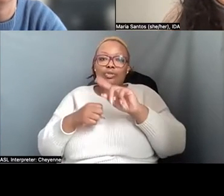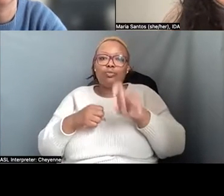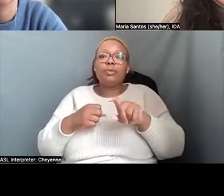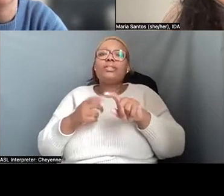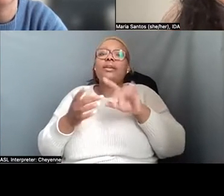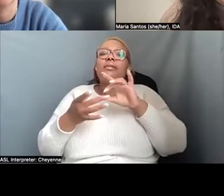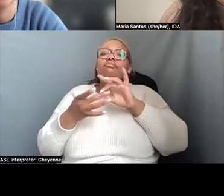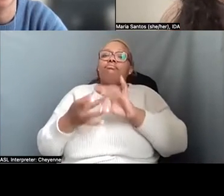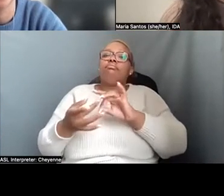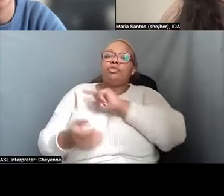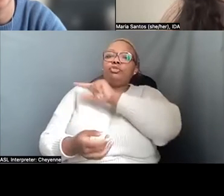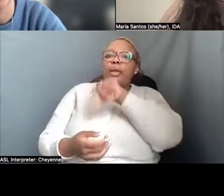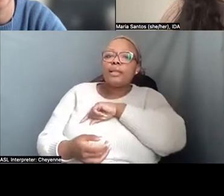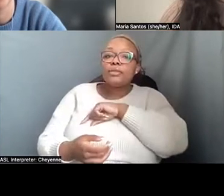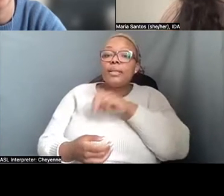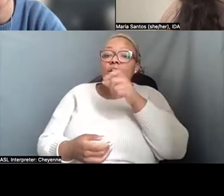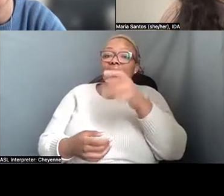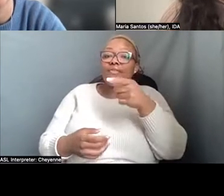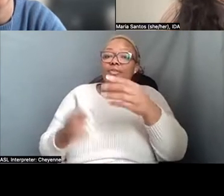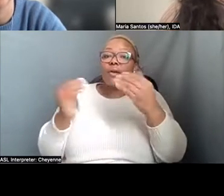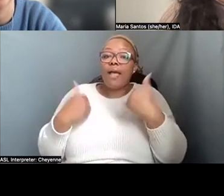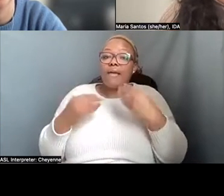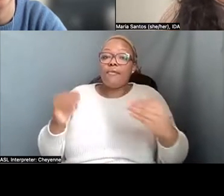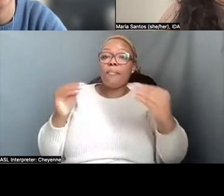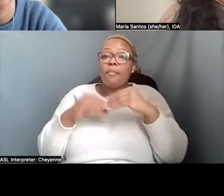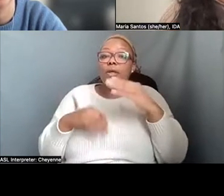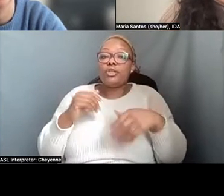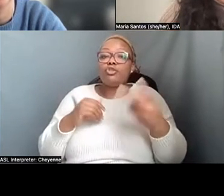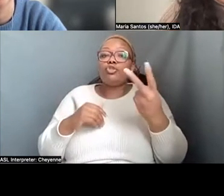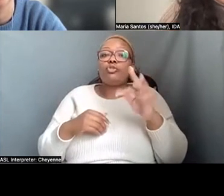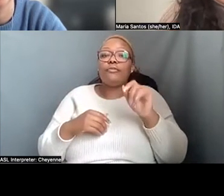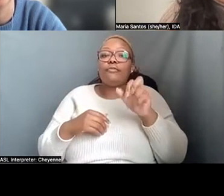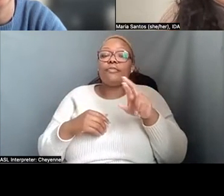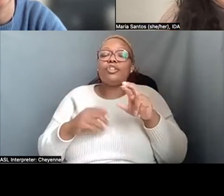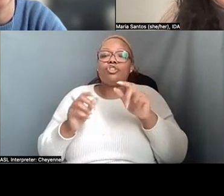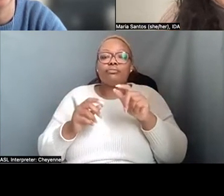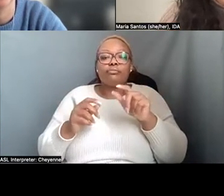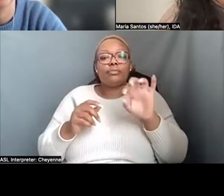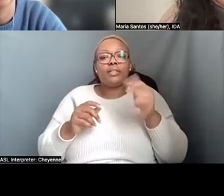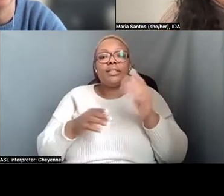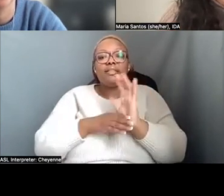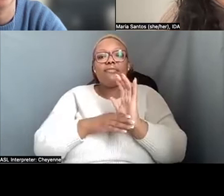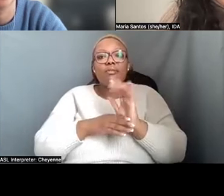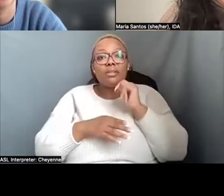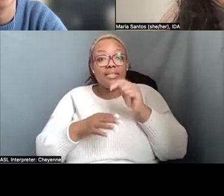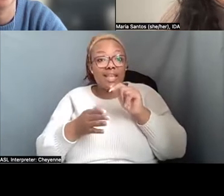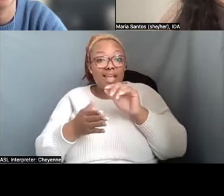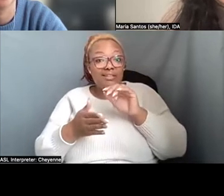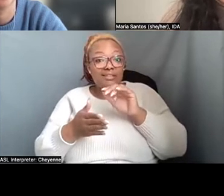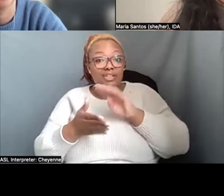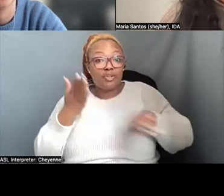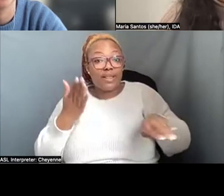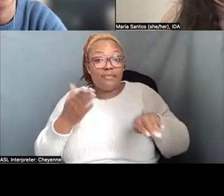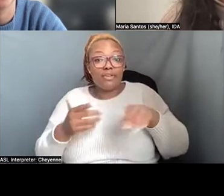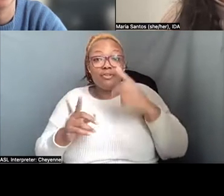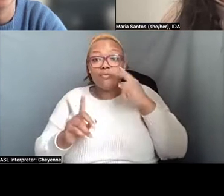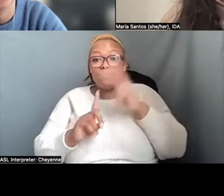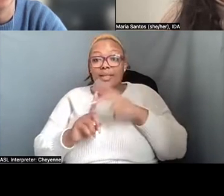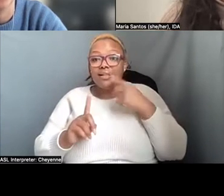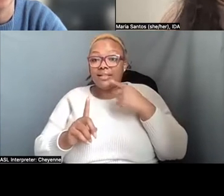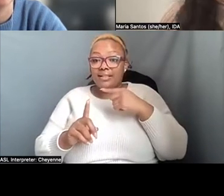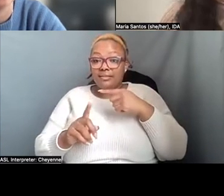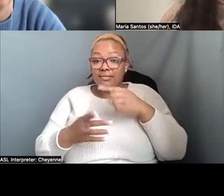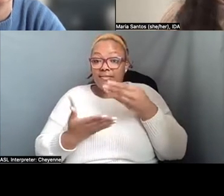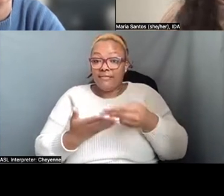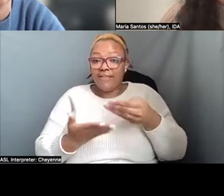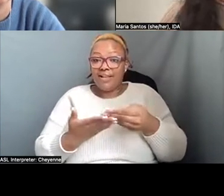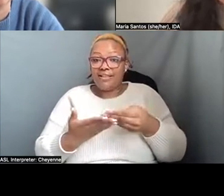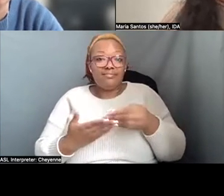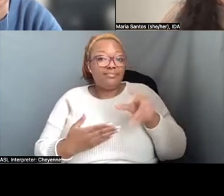If you have more than two feature length films to your credit, does this disqualify you?